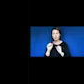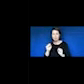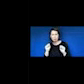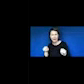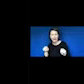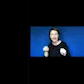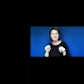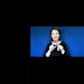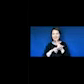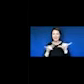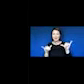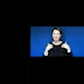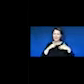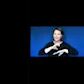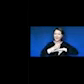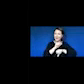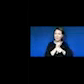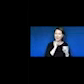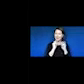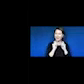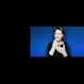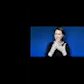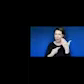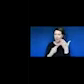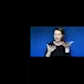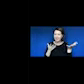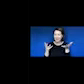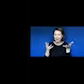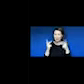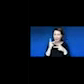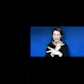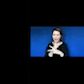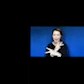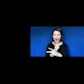working together and collaborating on how those interview questions can elicit the best